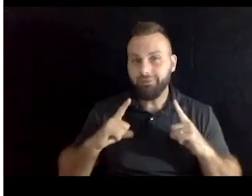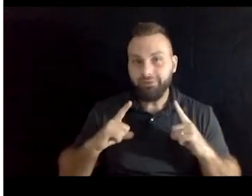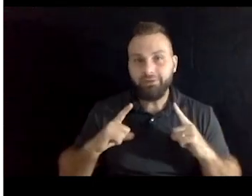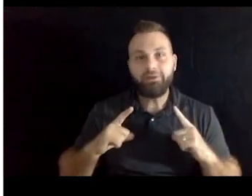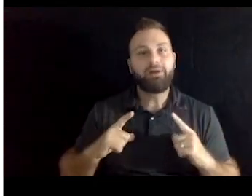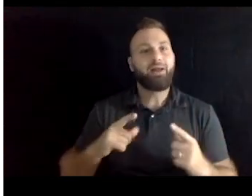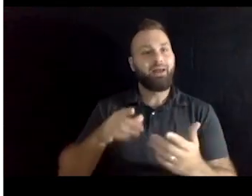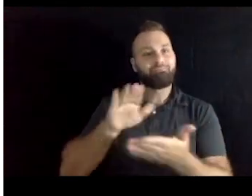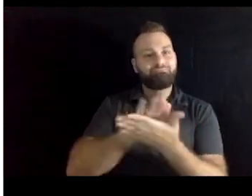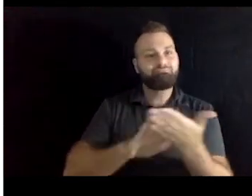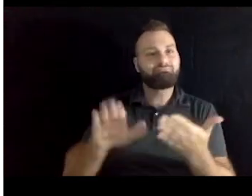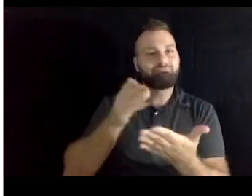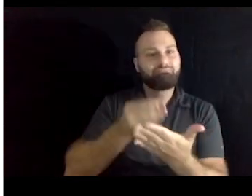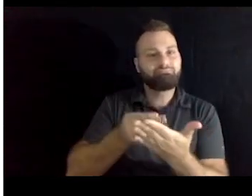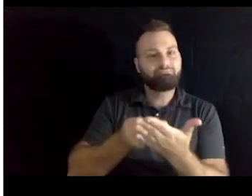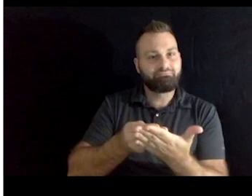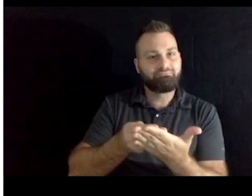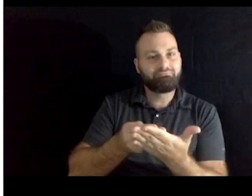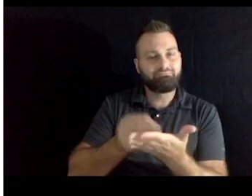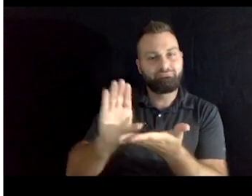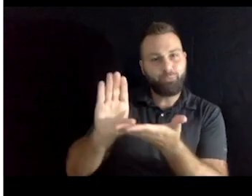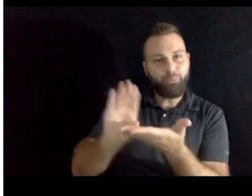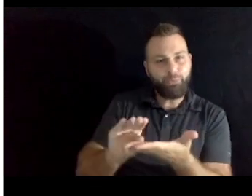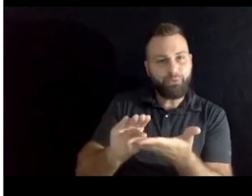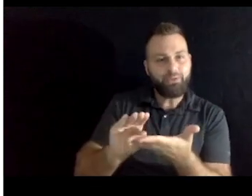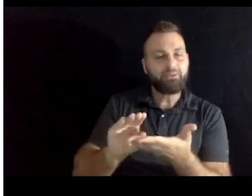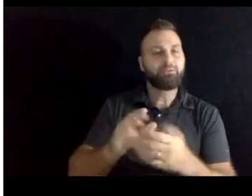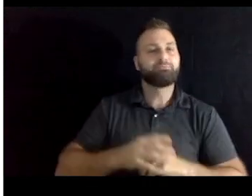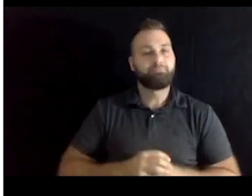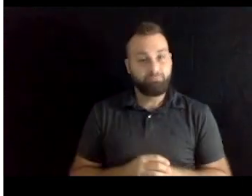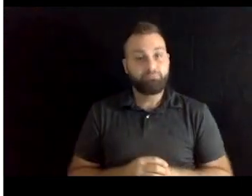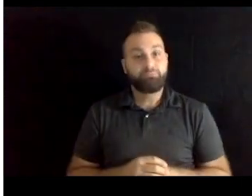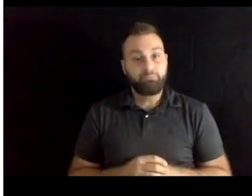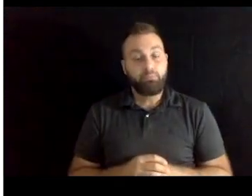Things like that, and typically the better the job and the higher the income,